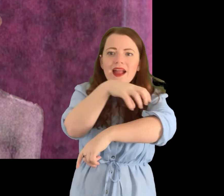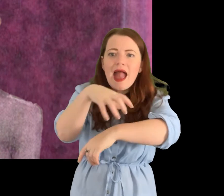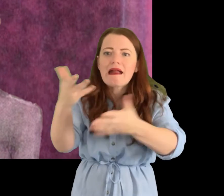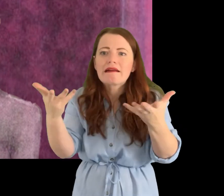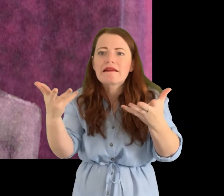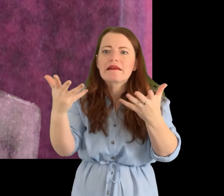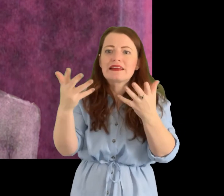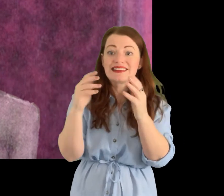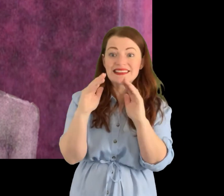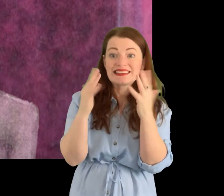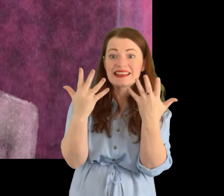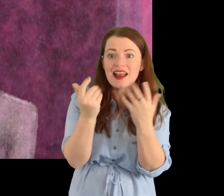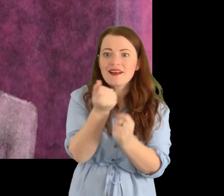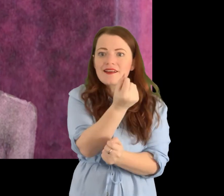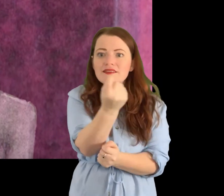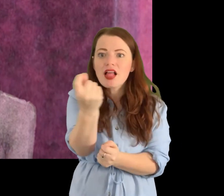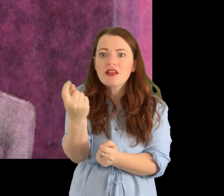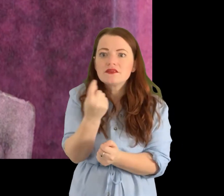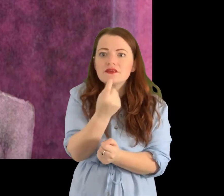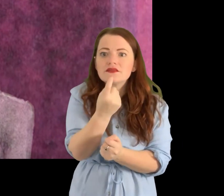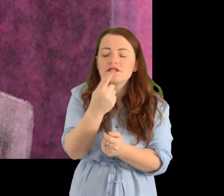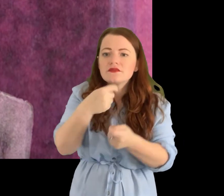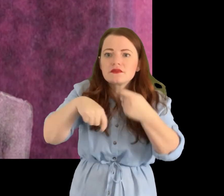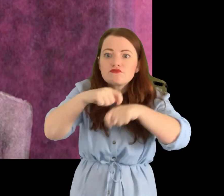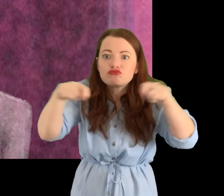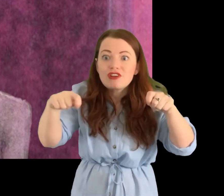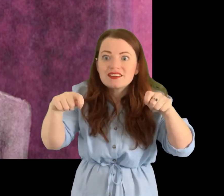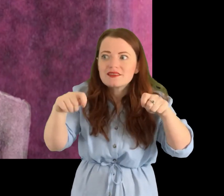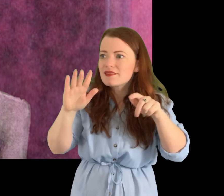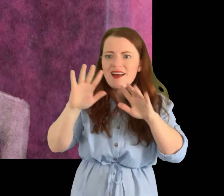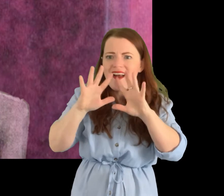Presents stacked in wrapping paper All they could have ever wanted